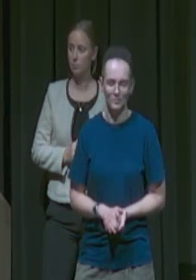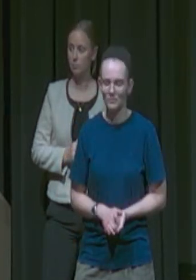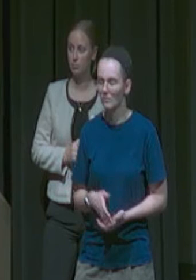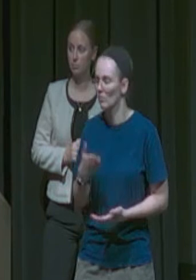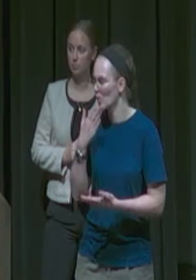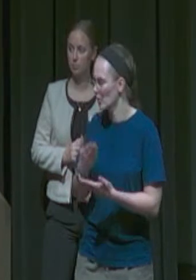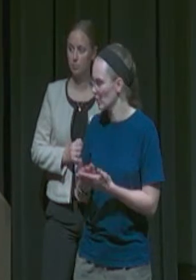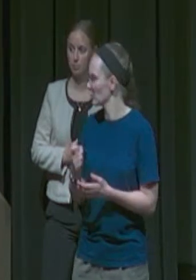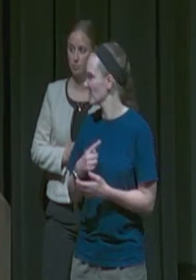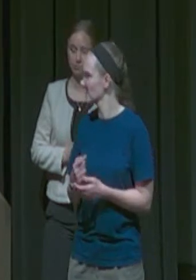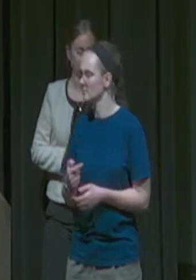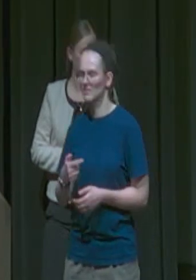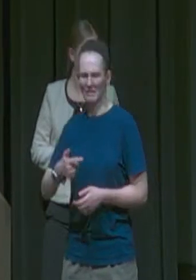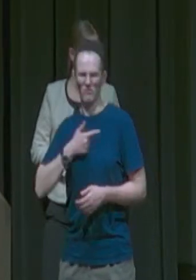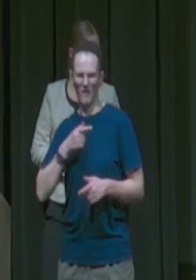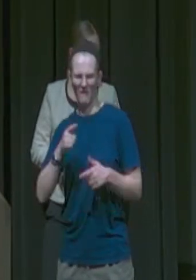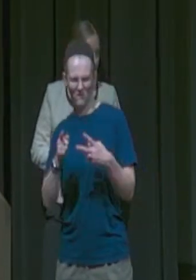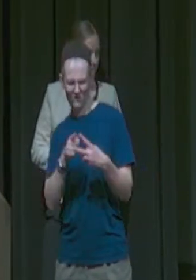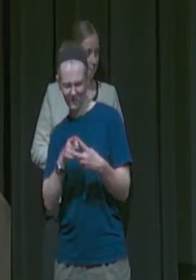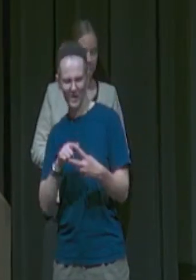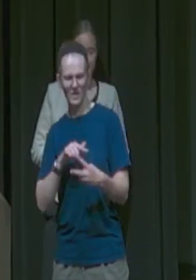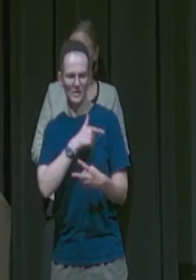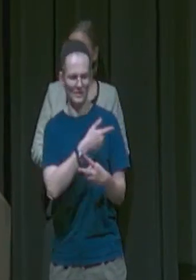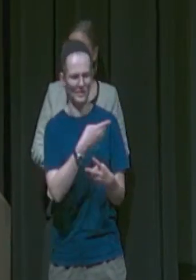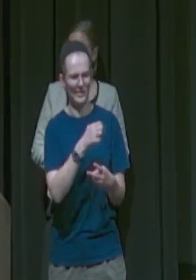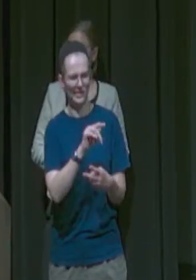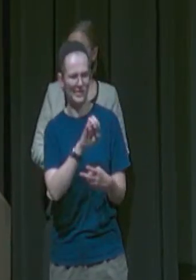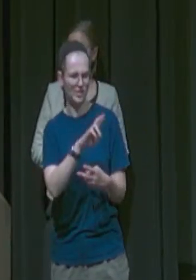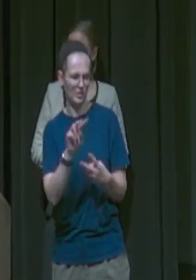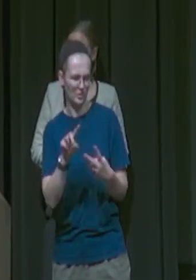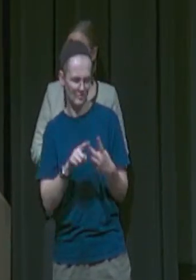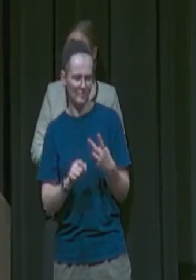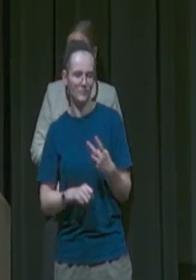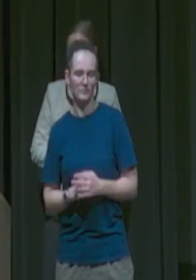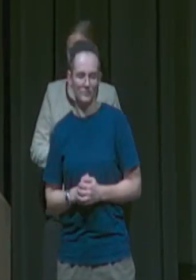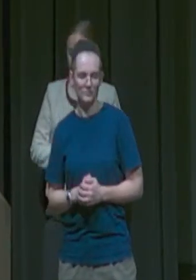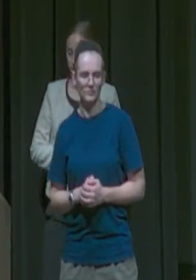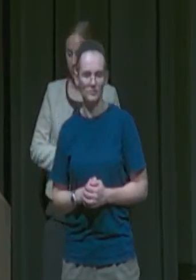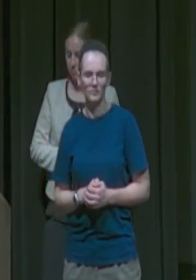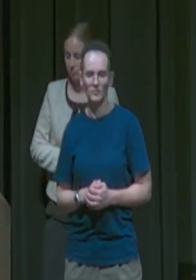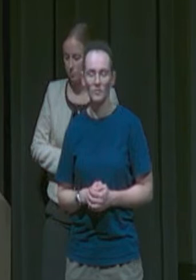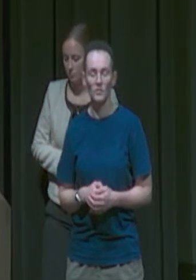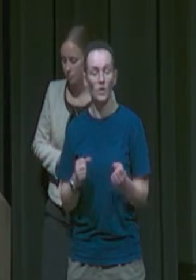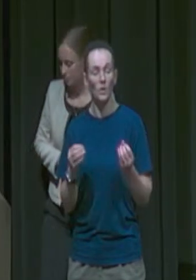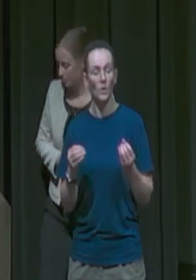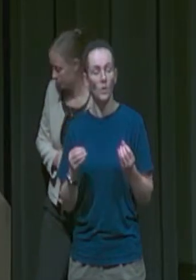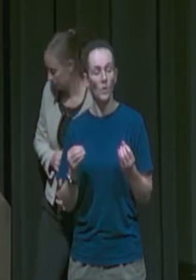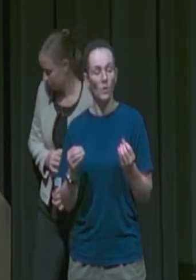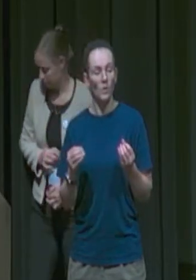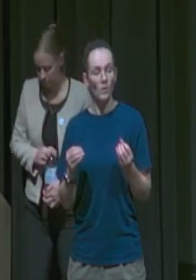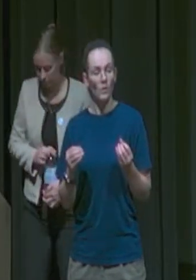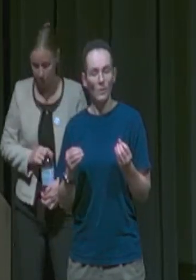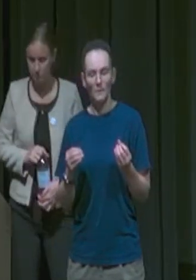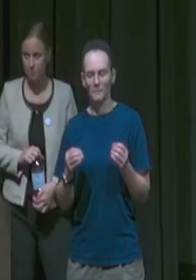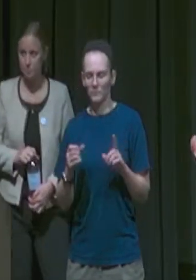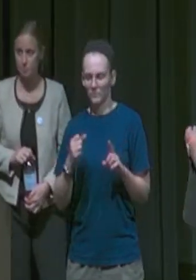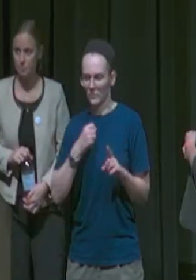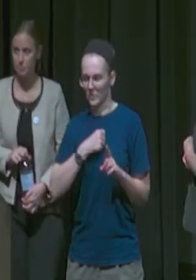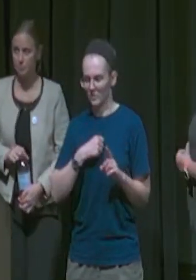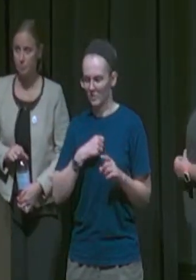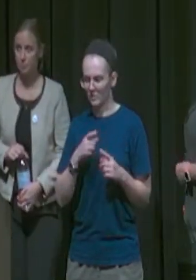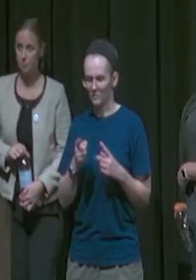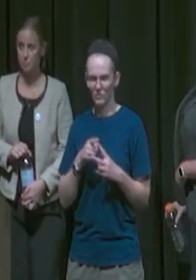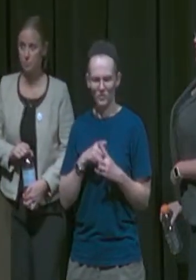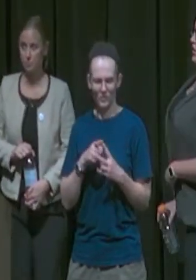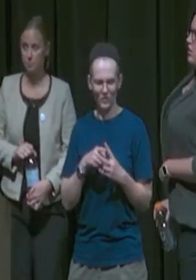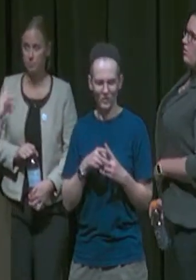the first one and Heather you want to take the second one um so I'm I'm sorry the first I was